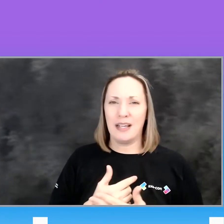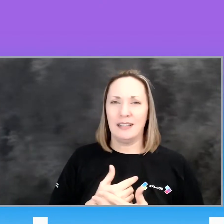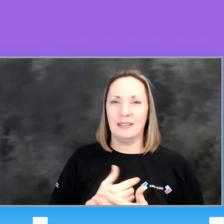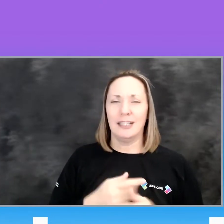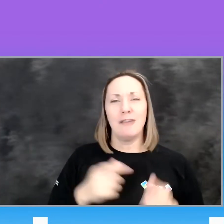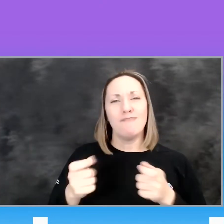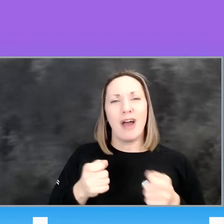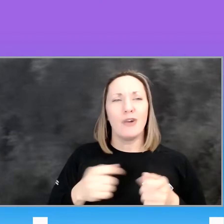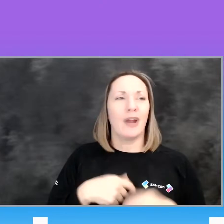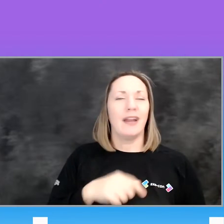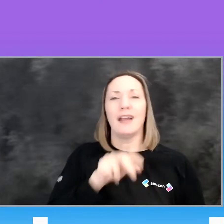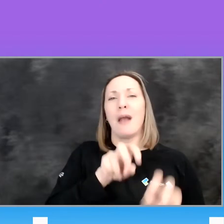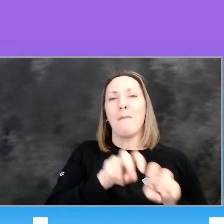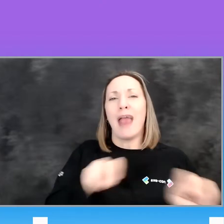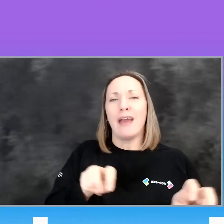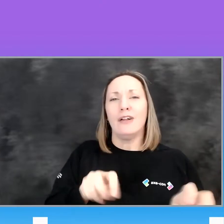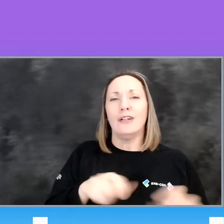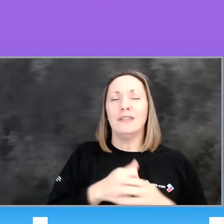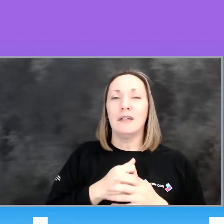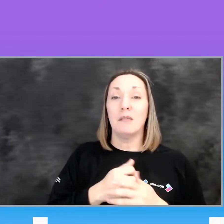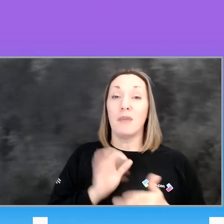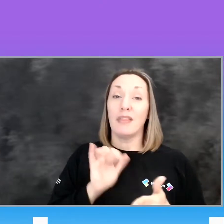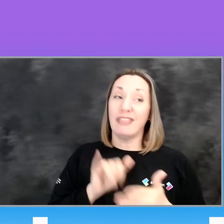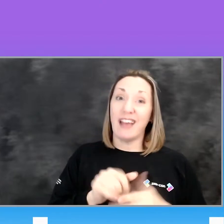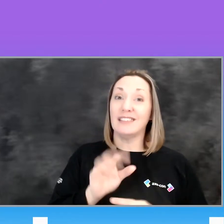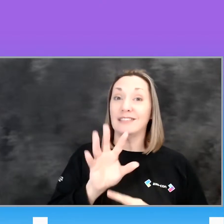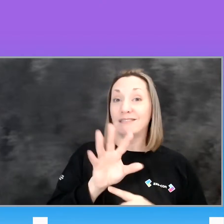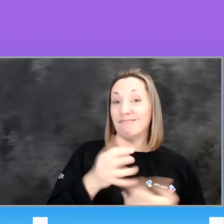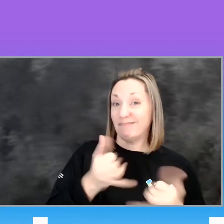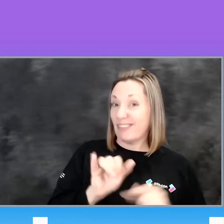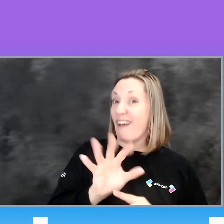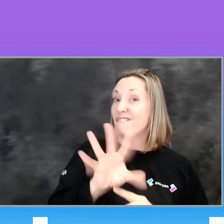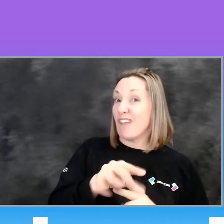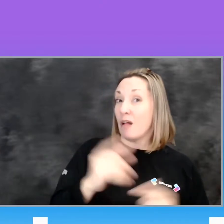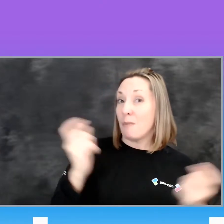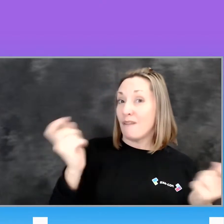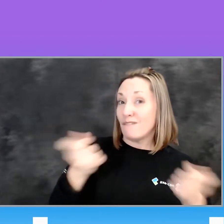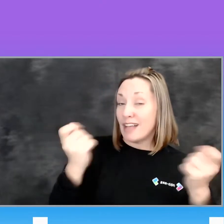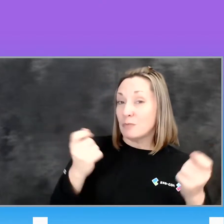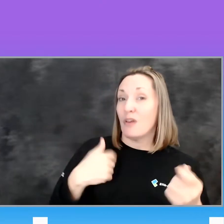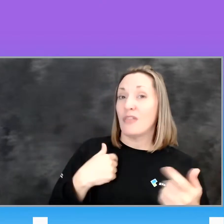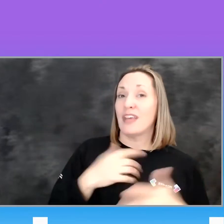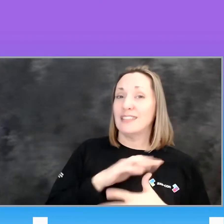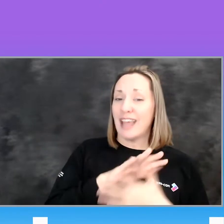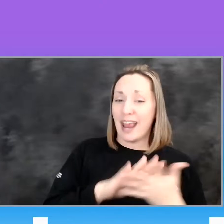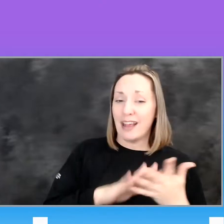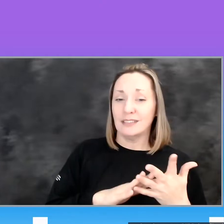Moderating a panel. But this is a film festival that has had a